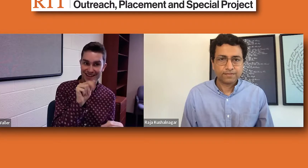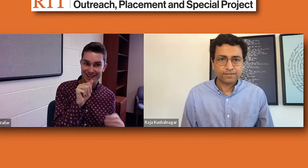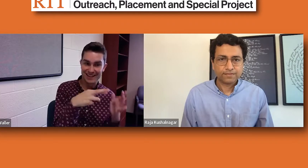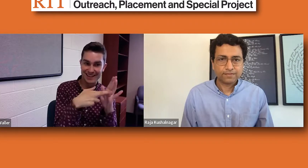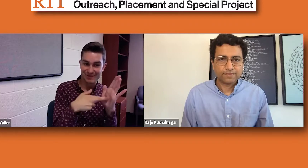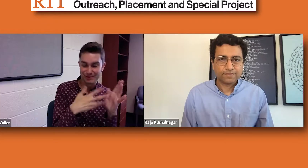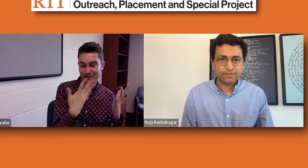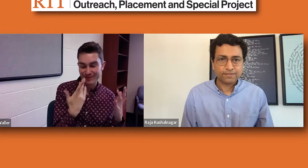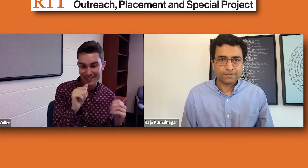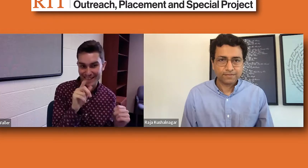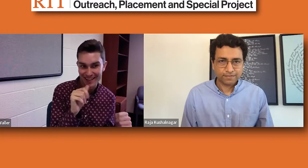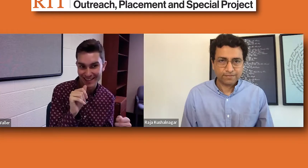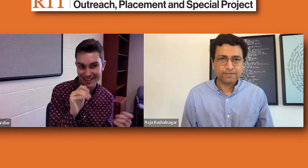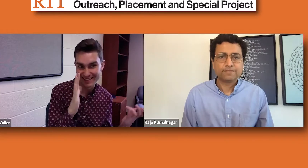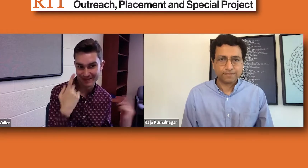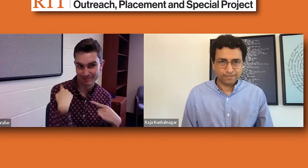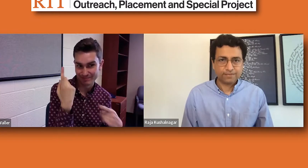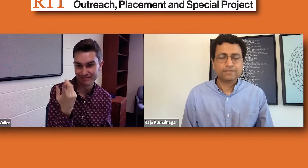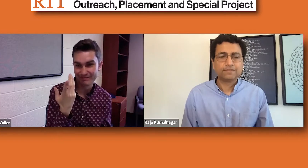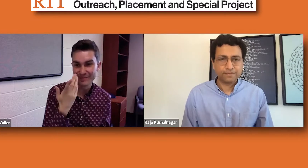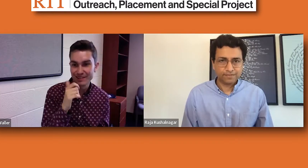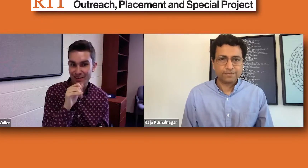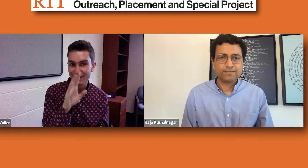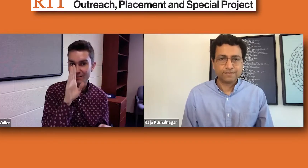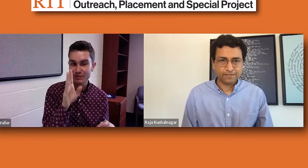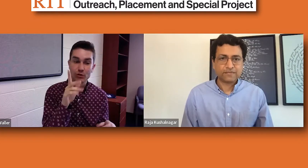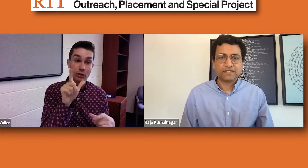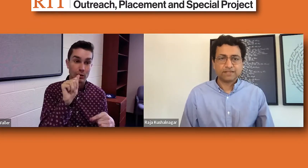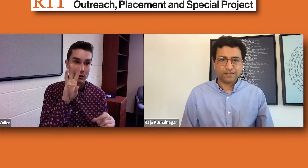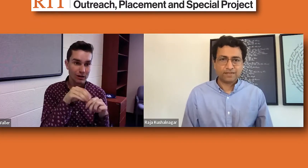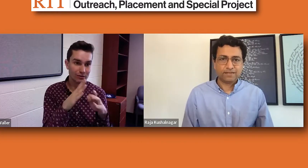following appropriate ADA accommodations and, you know, laws in general?